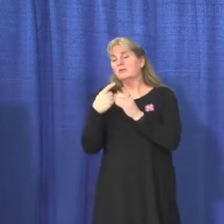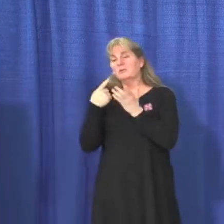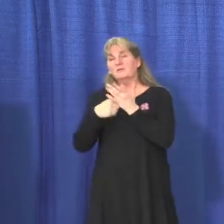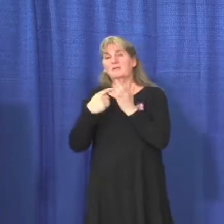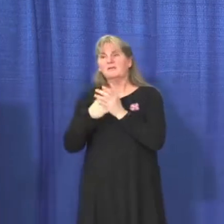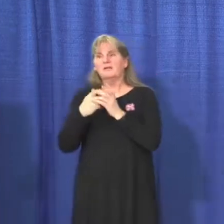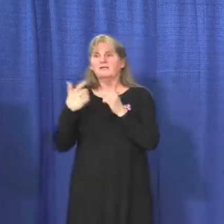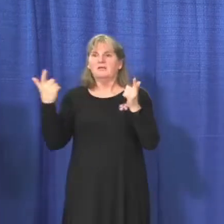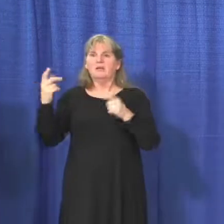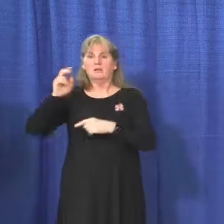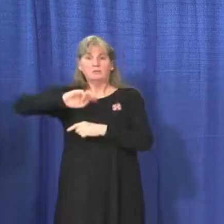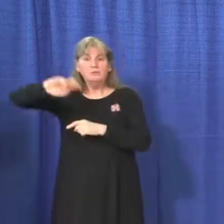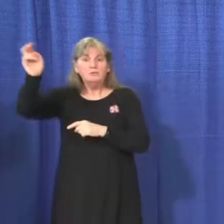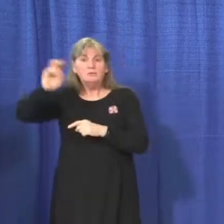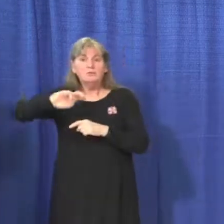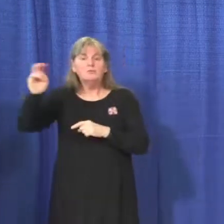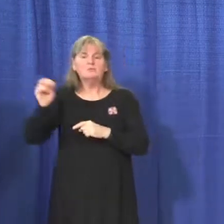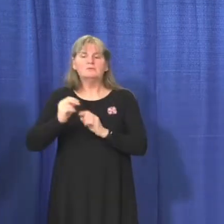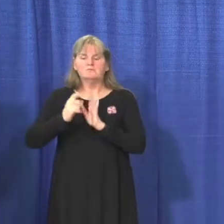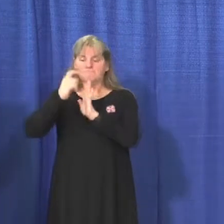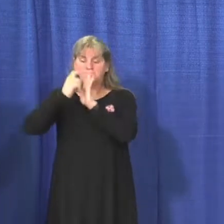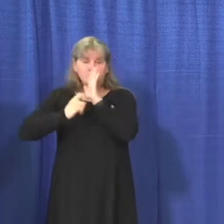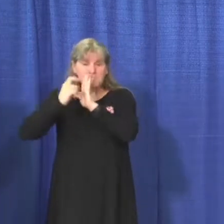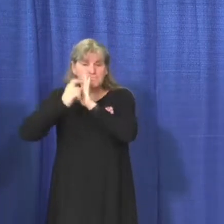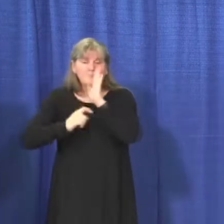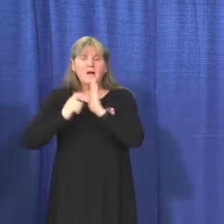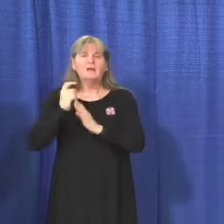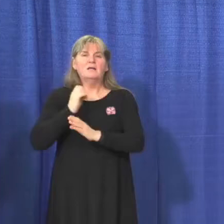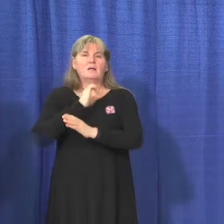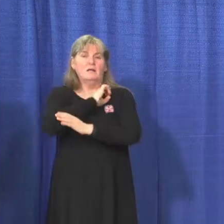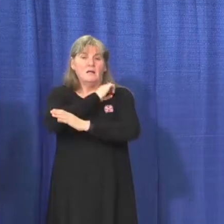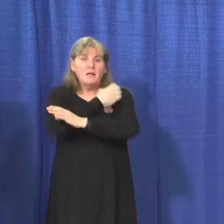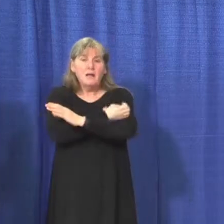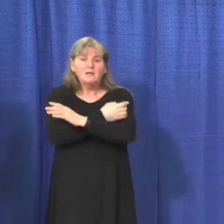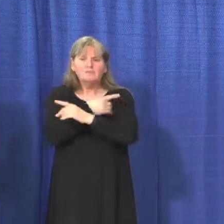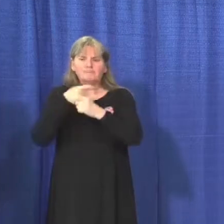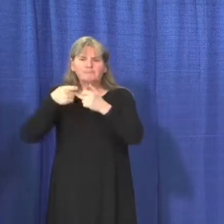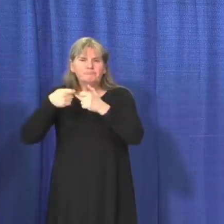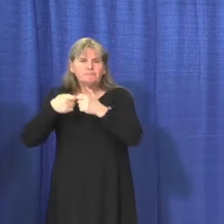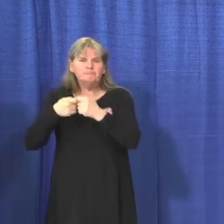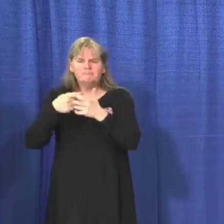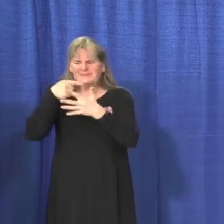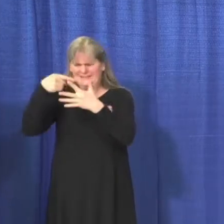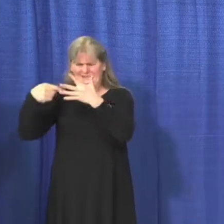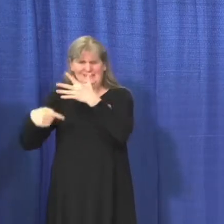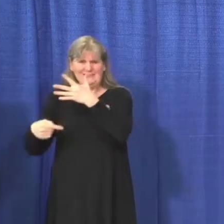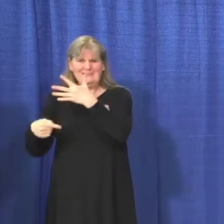mining and energy, all these areas but the creative and